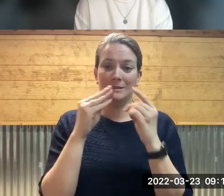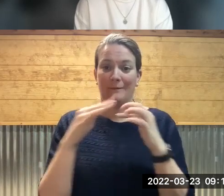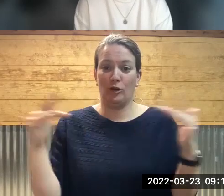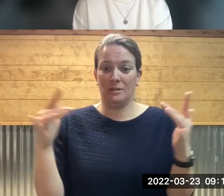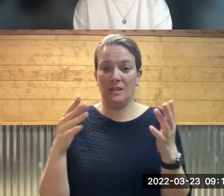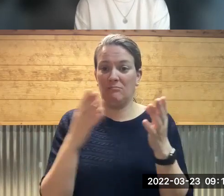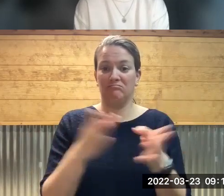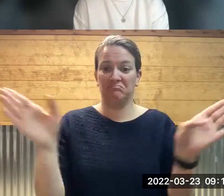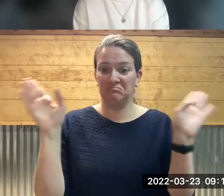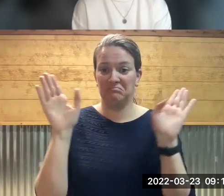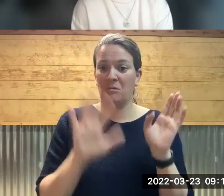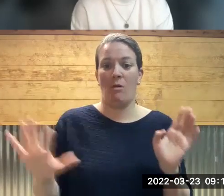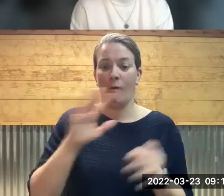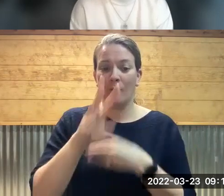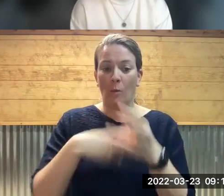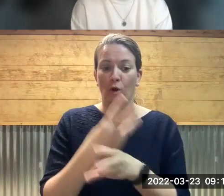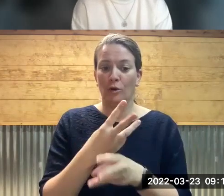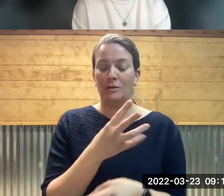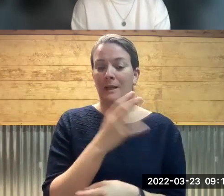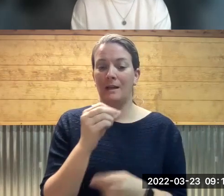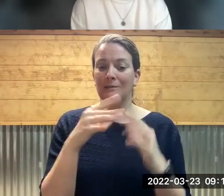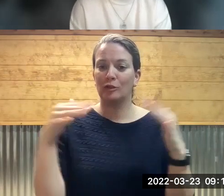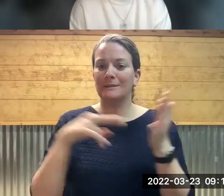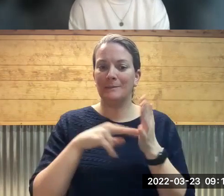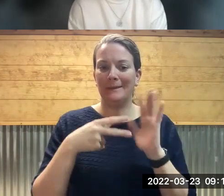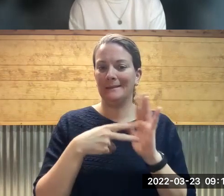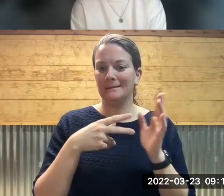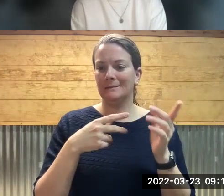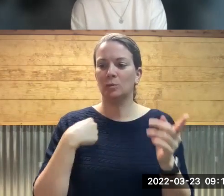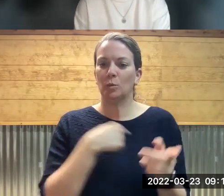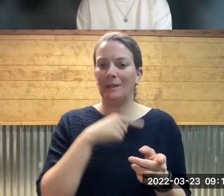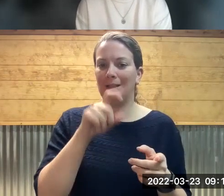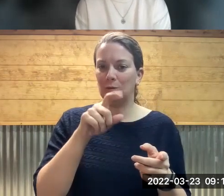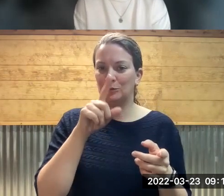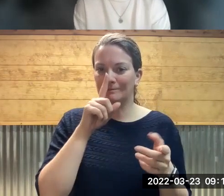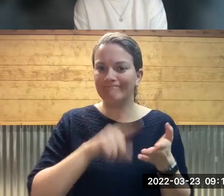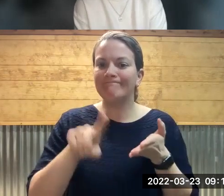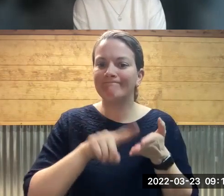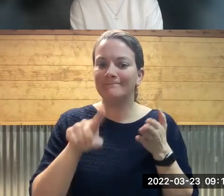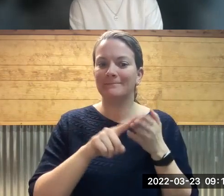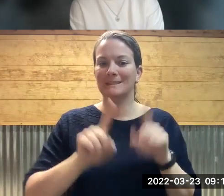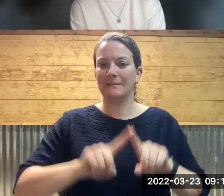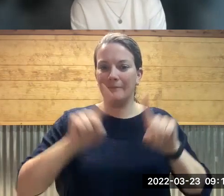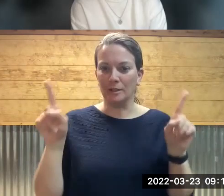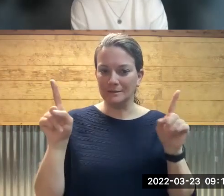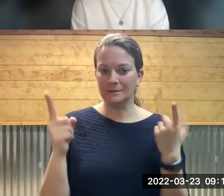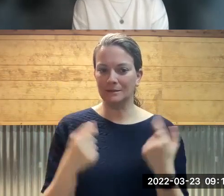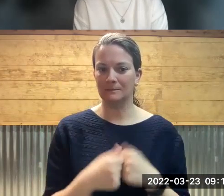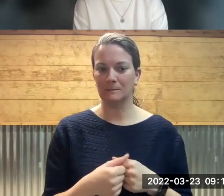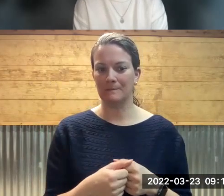It is about exploring these differences in and safe, positive anduring development.